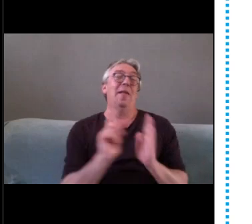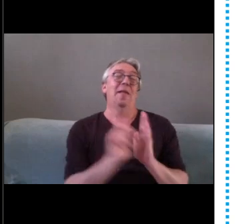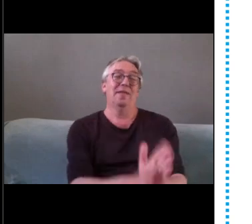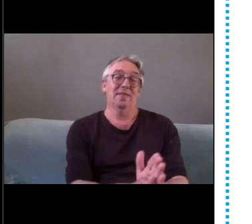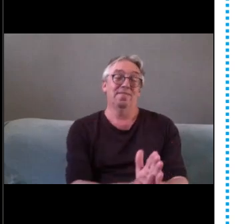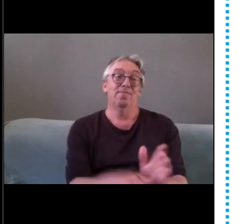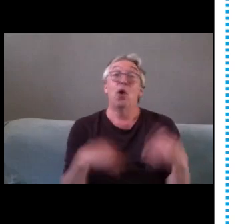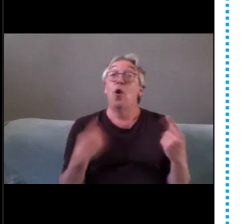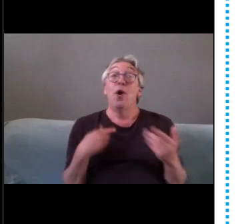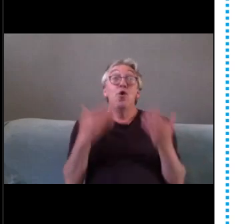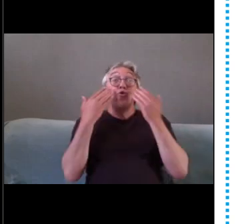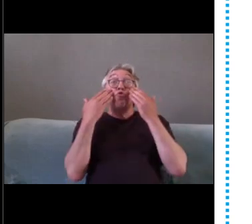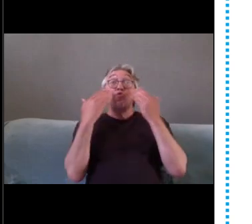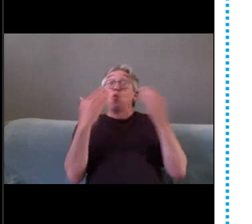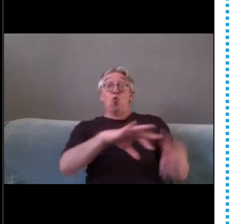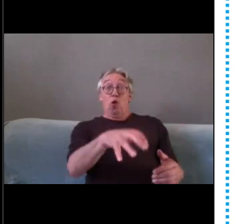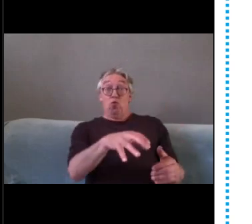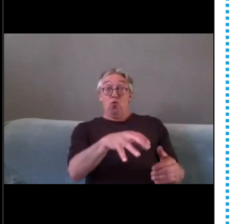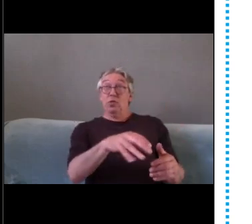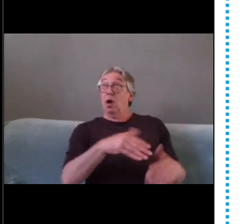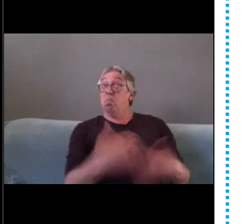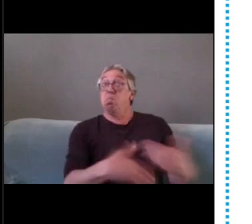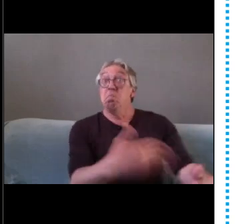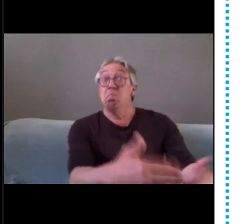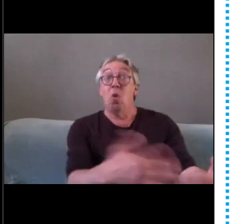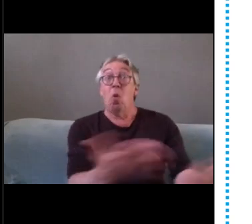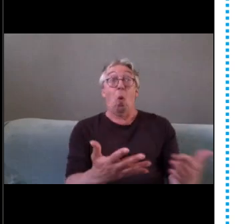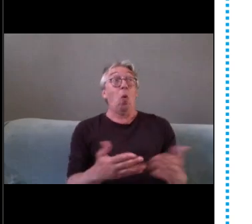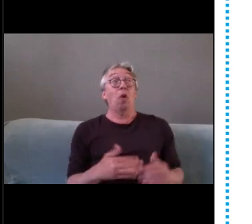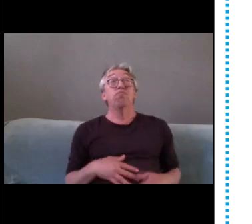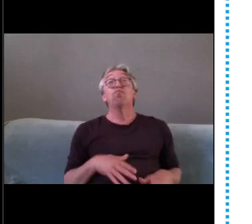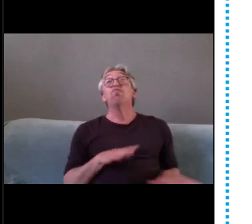but this is why we encourage you to reach out